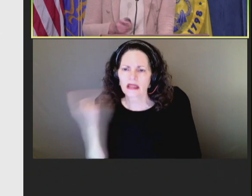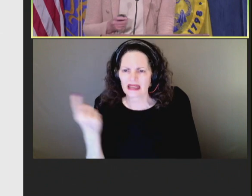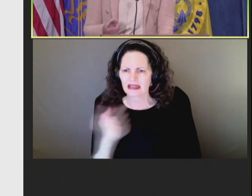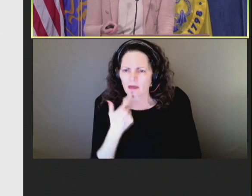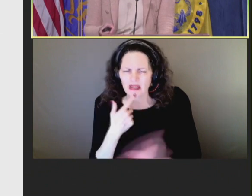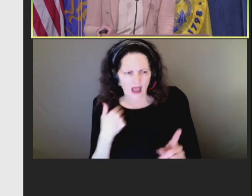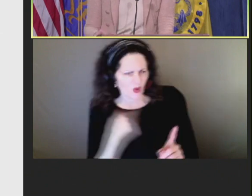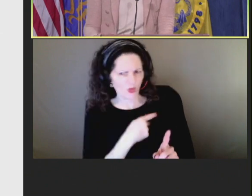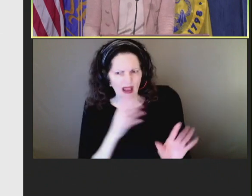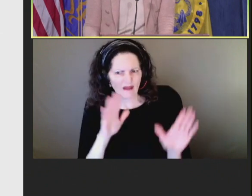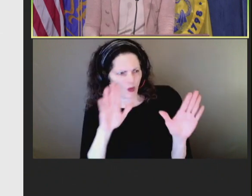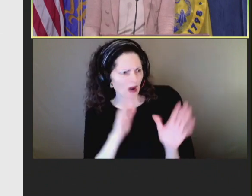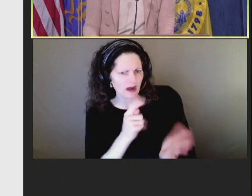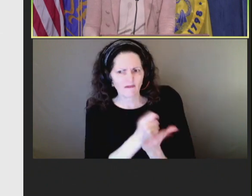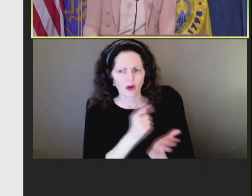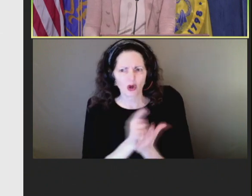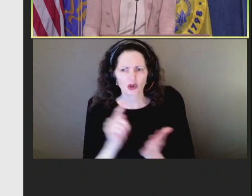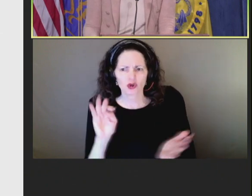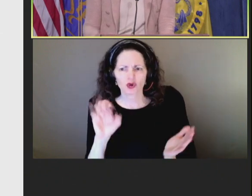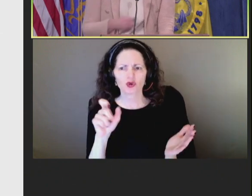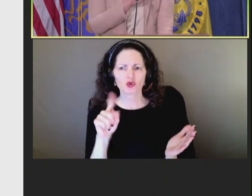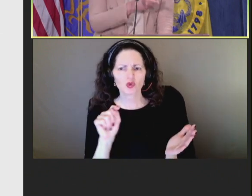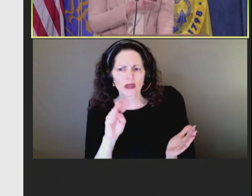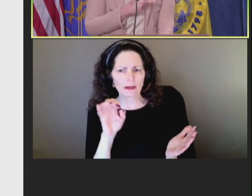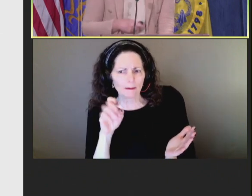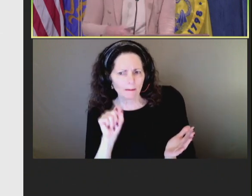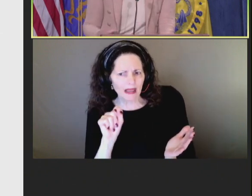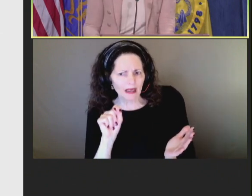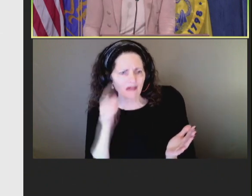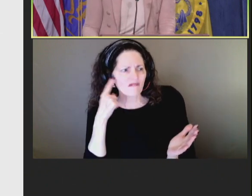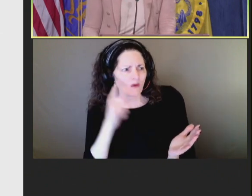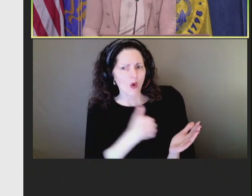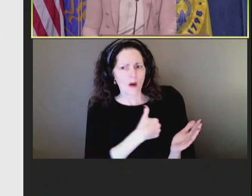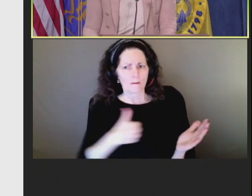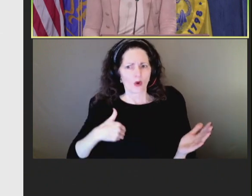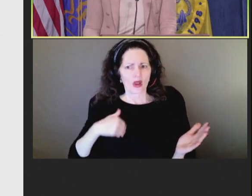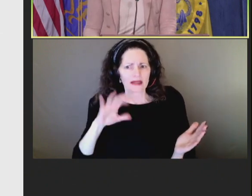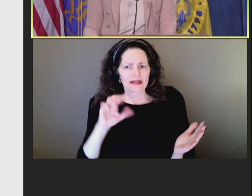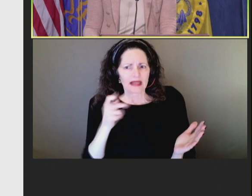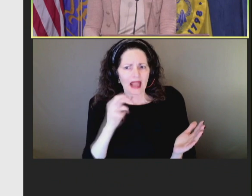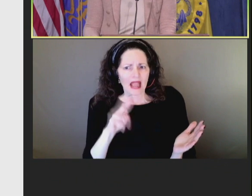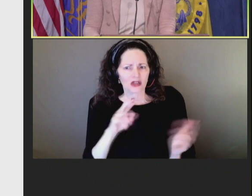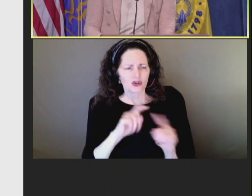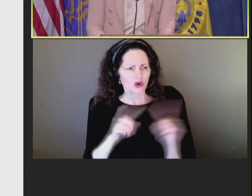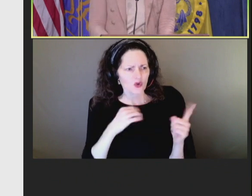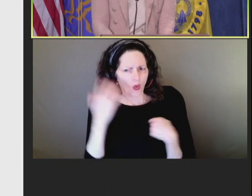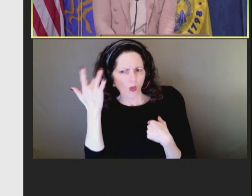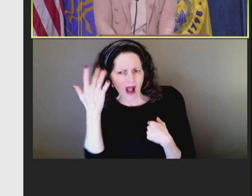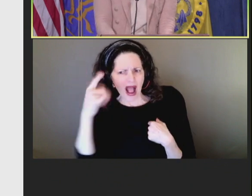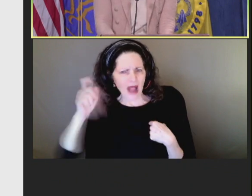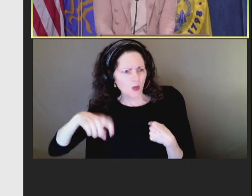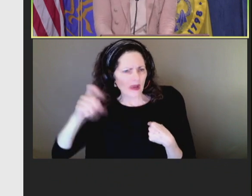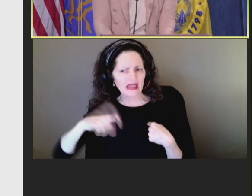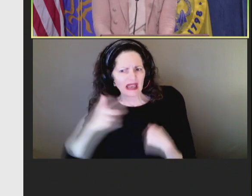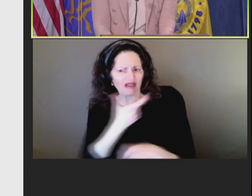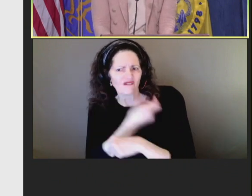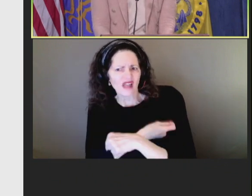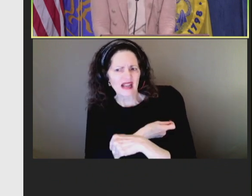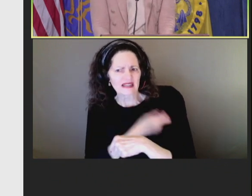do we need a vaccine? Well, I give you those examples as to why we need a vaccine. Treatment